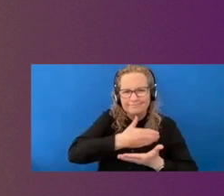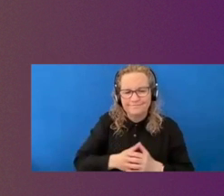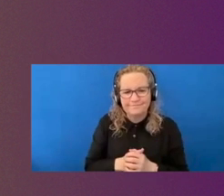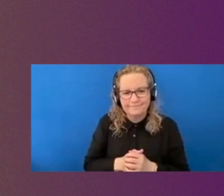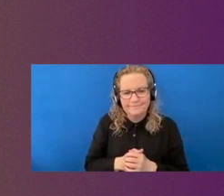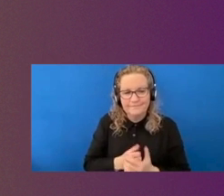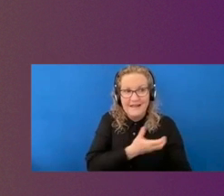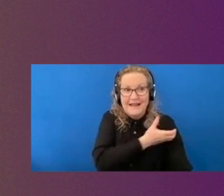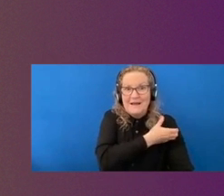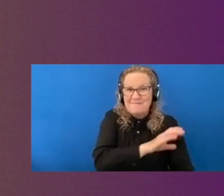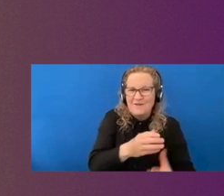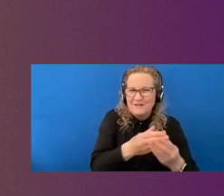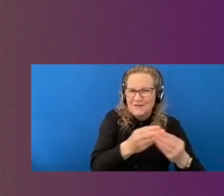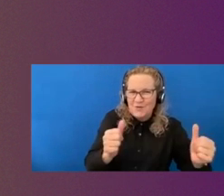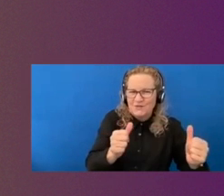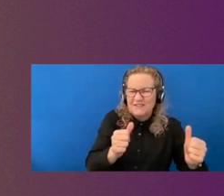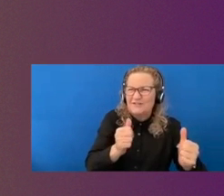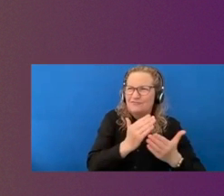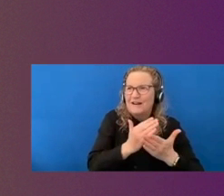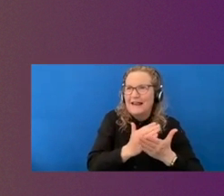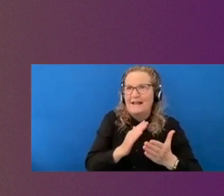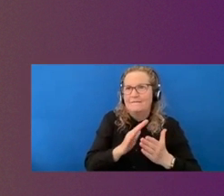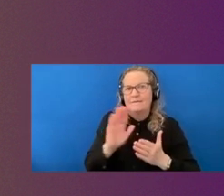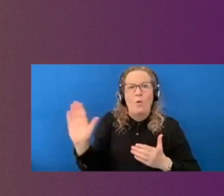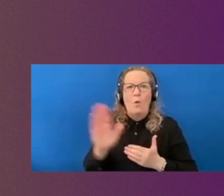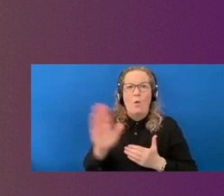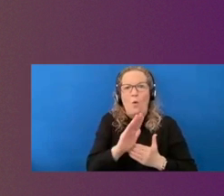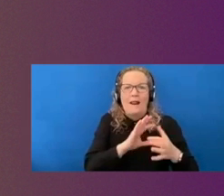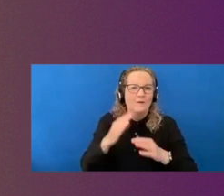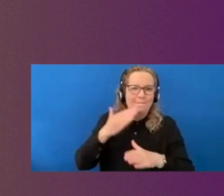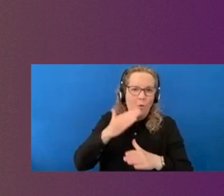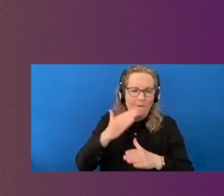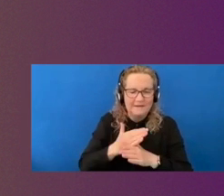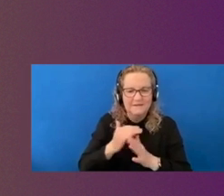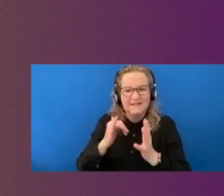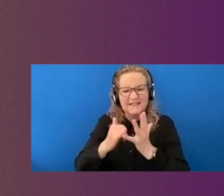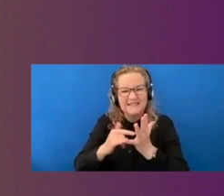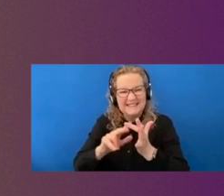sort of related to employment um firstly you know as Steve mentioned people with disability